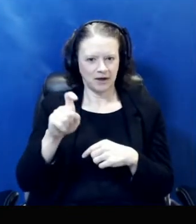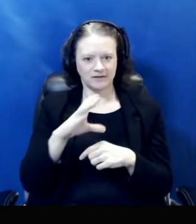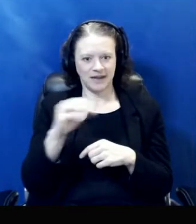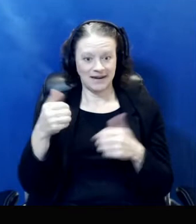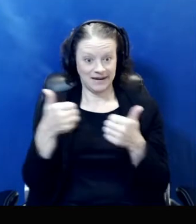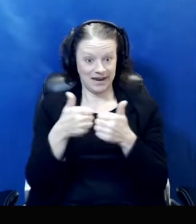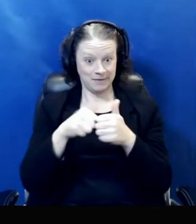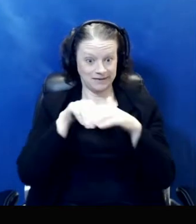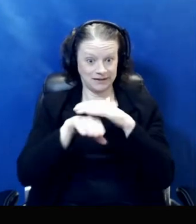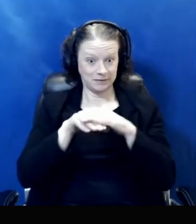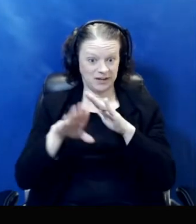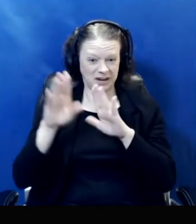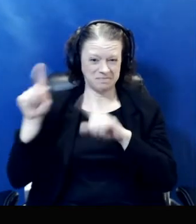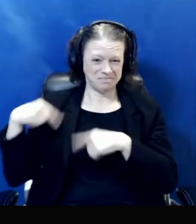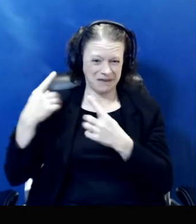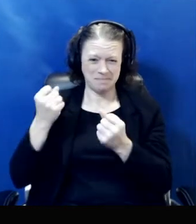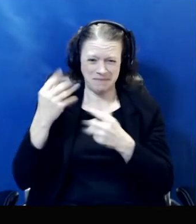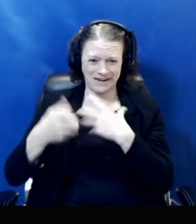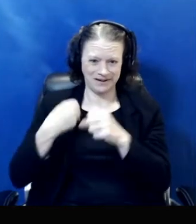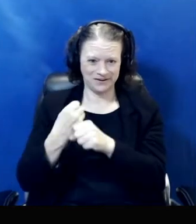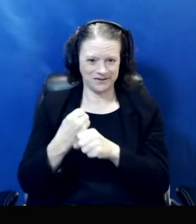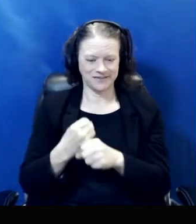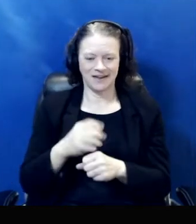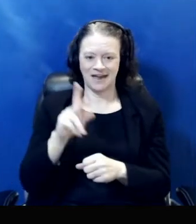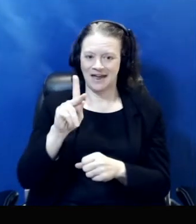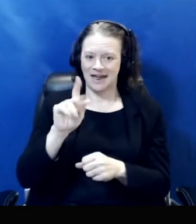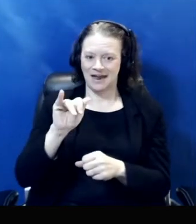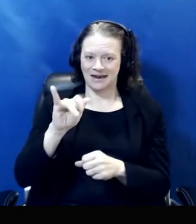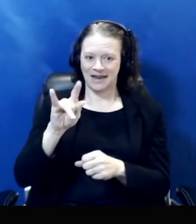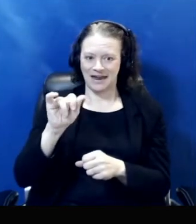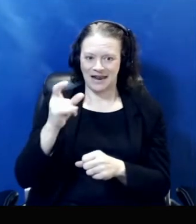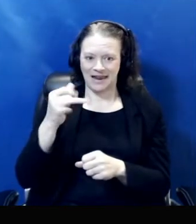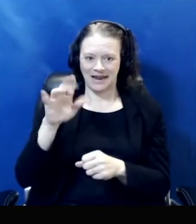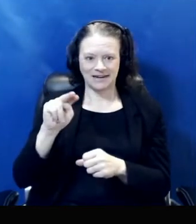why don't you introduce yourself? Thanks so much Terra. Hi everyone,